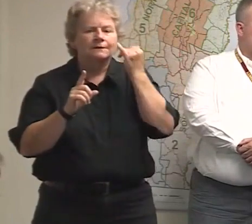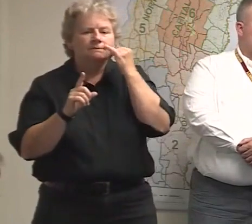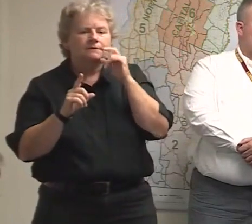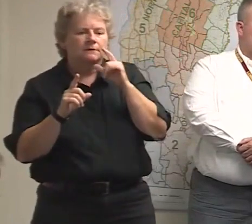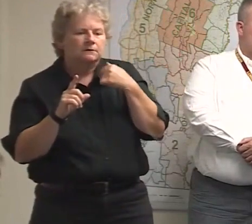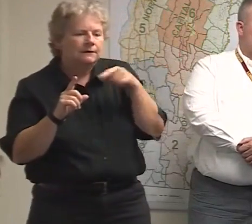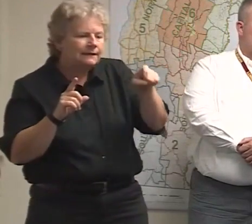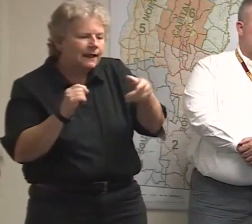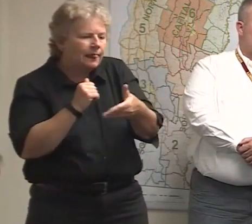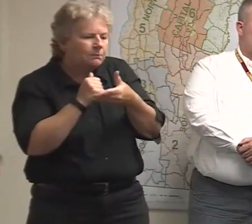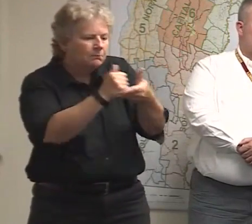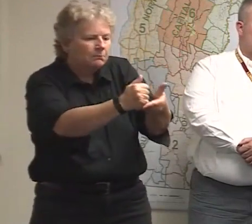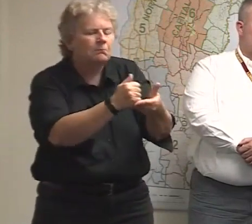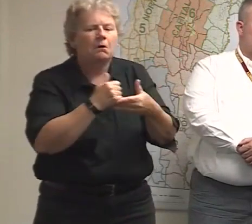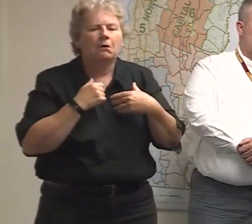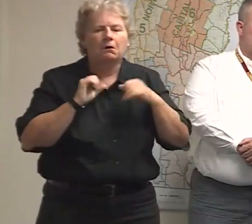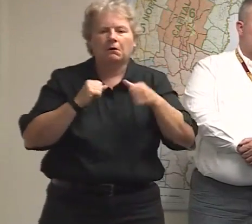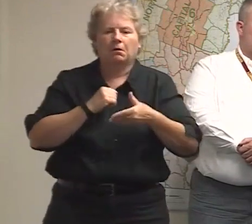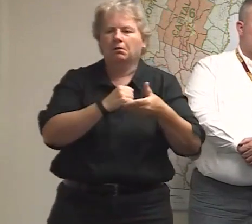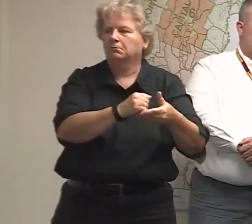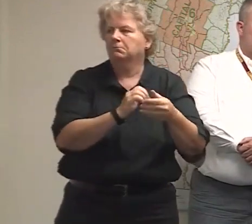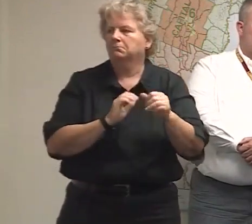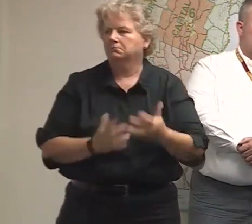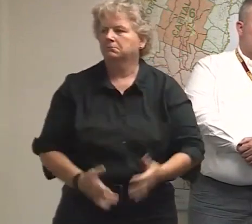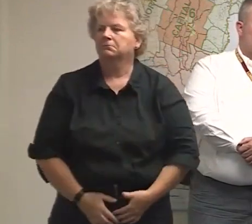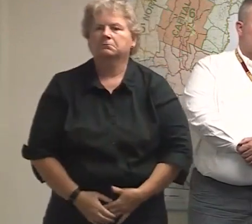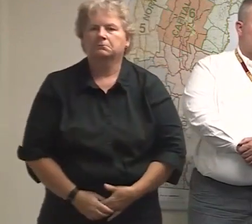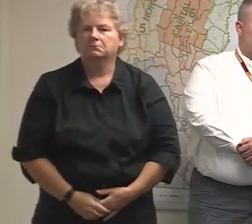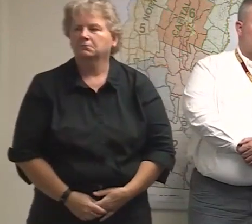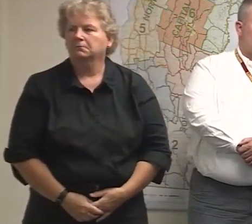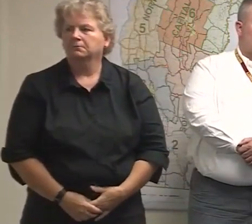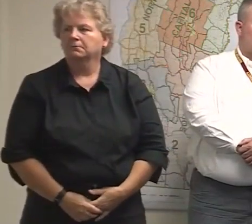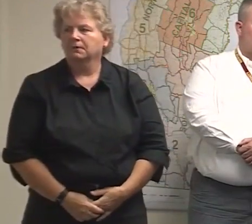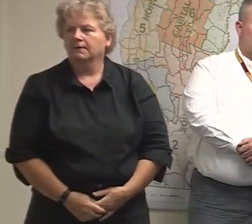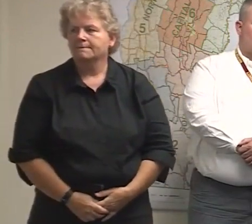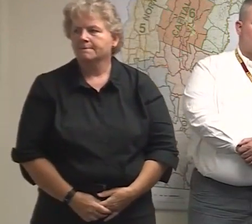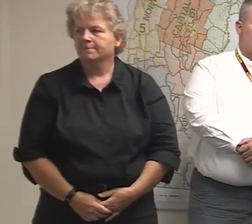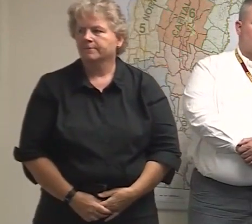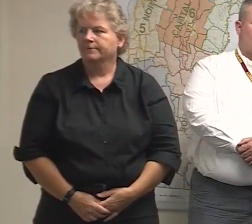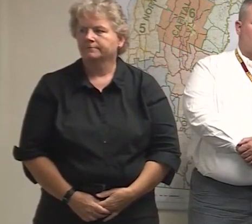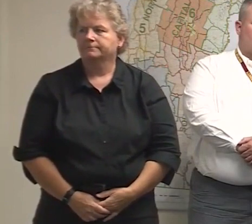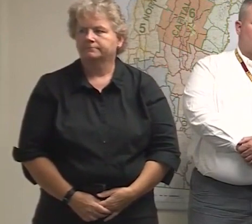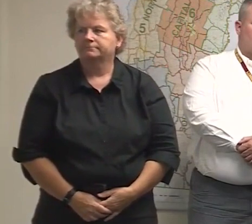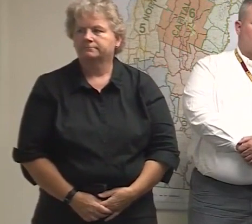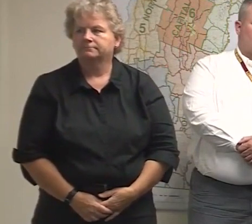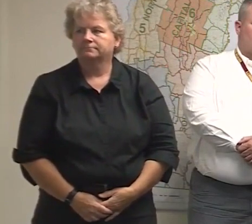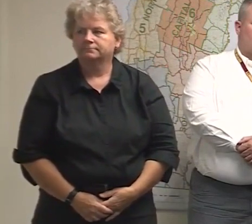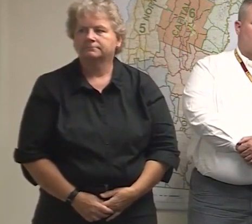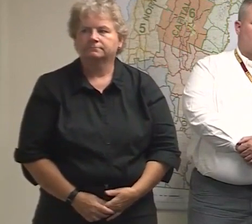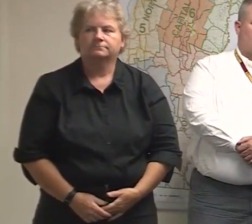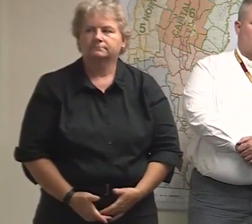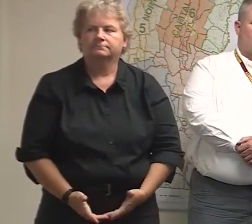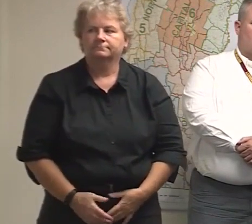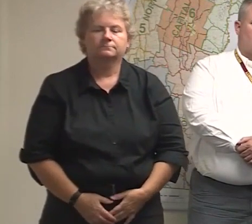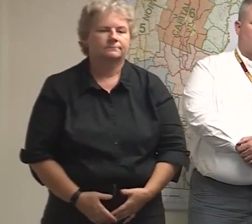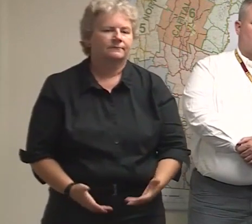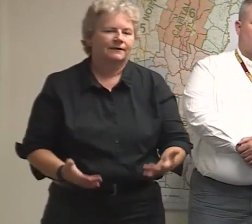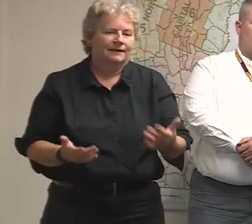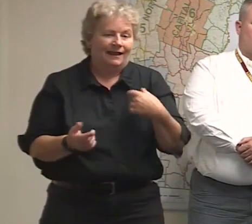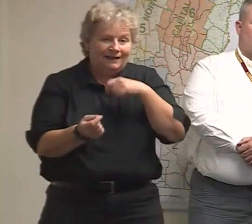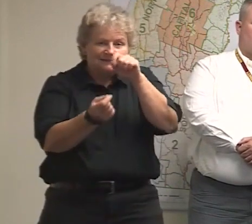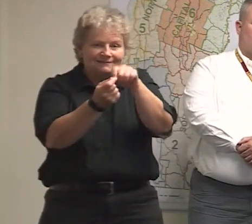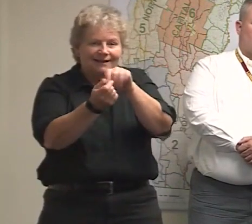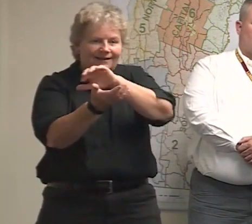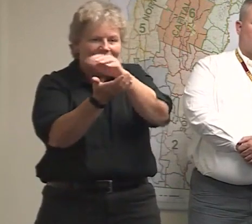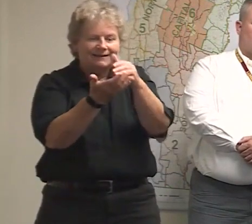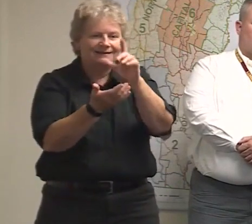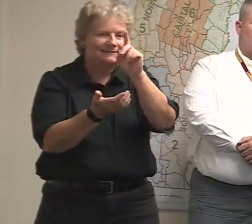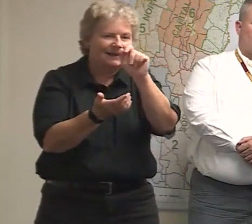I MIGHT HAVE JOE OFFER ANY OTHER INFORMATION ON THAT, BUT THAT’S ONGOING AND WE DON’T HAVE WE DON’T HAVE ALL THE NUMBERS ON THAT.